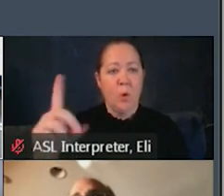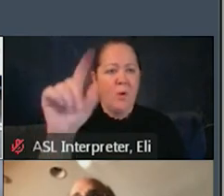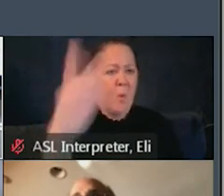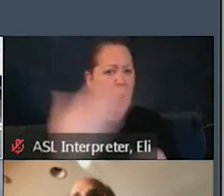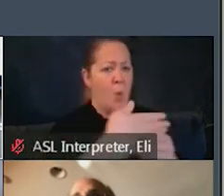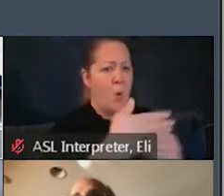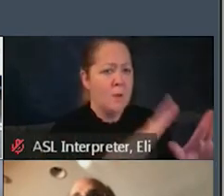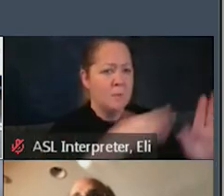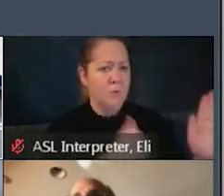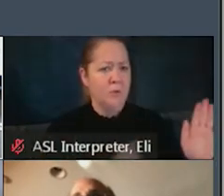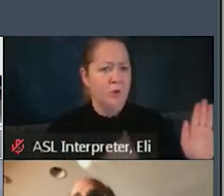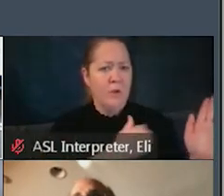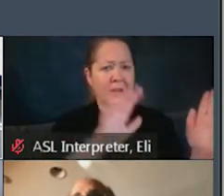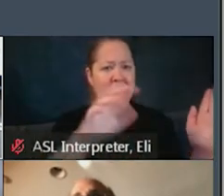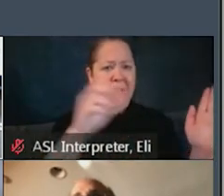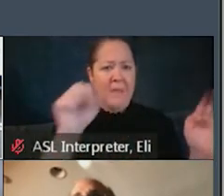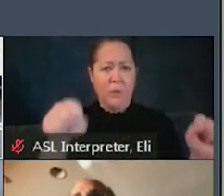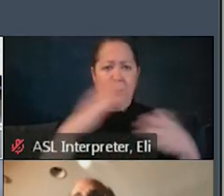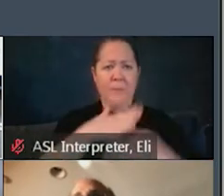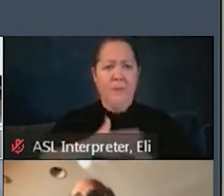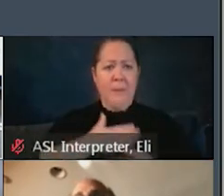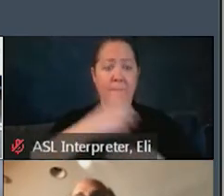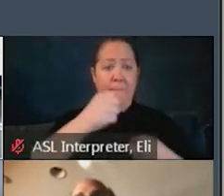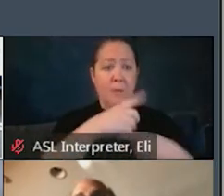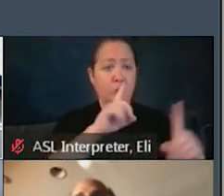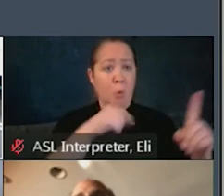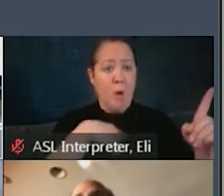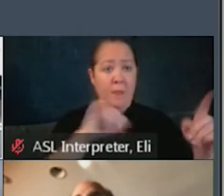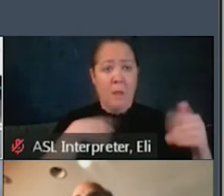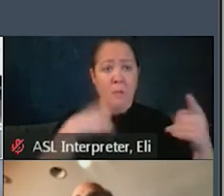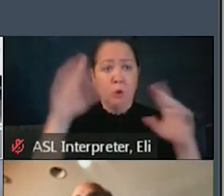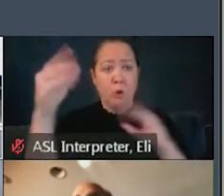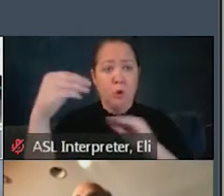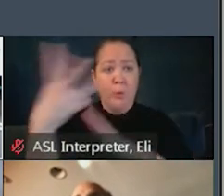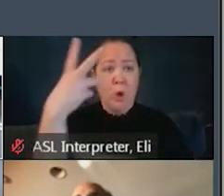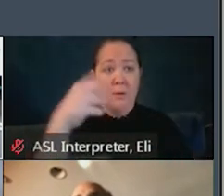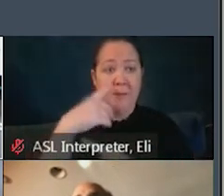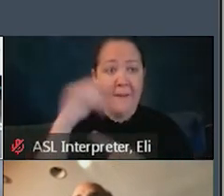Can I, could you put her, our interpreter on the camera? Is that a little too fast for you? That's my question.